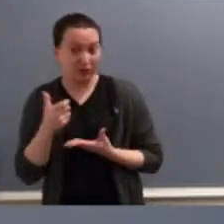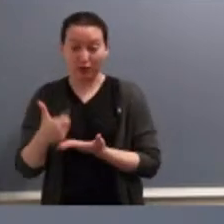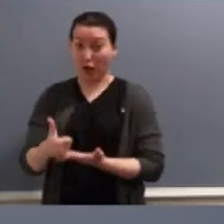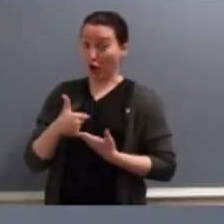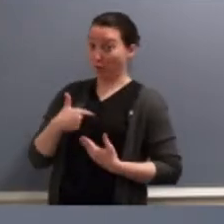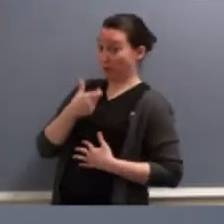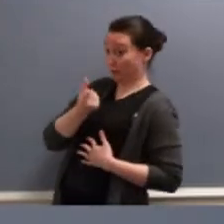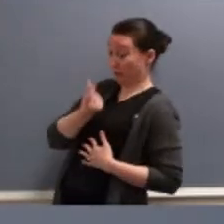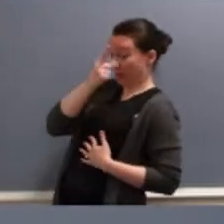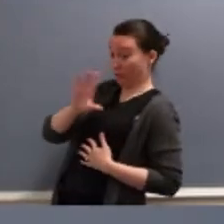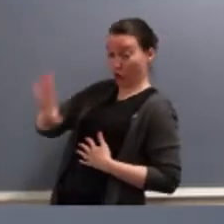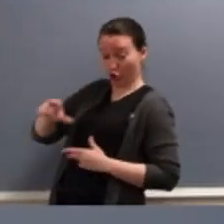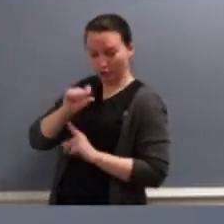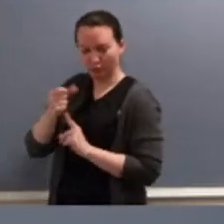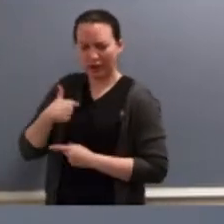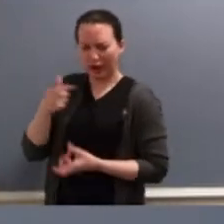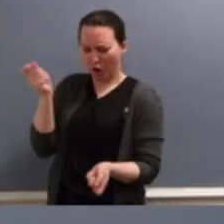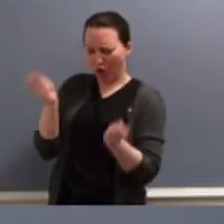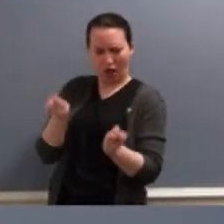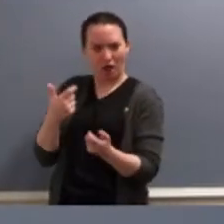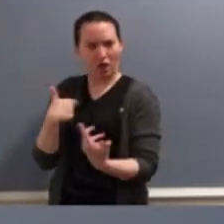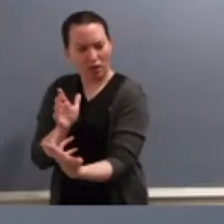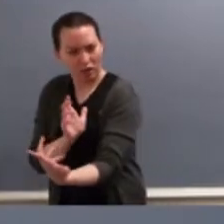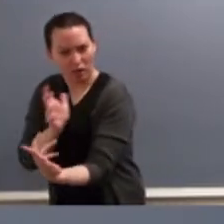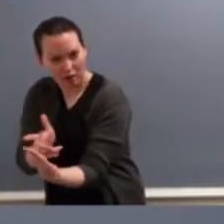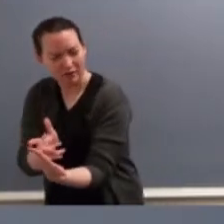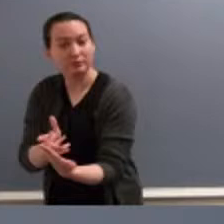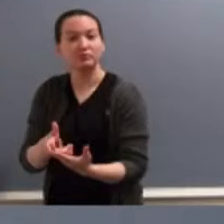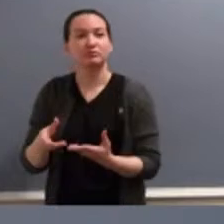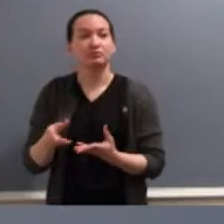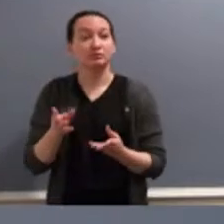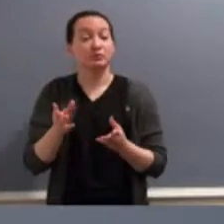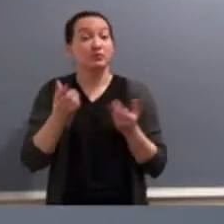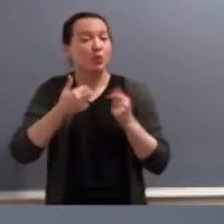understand more how we can tweak what we're doing she was here for rental assistance